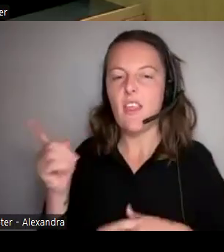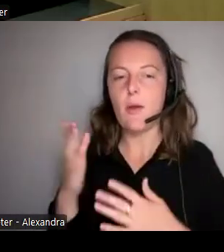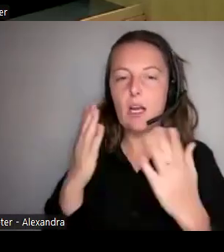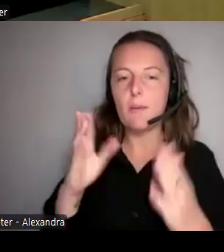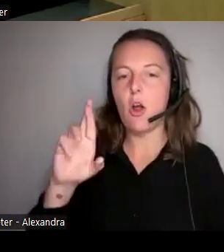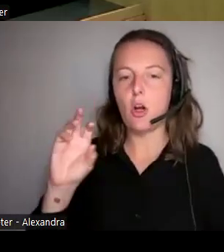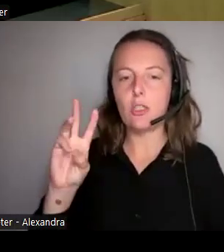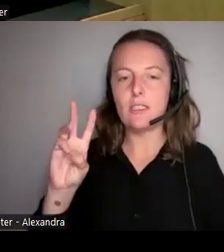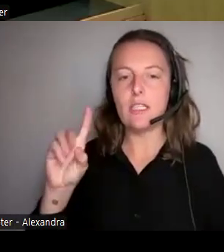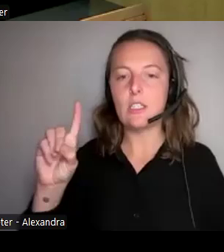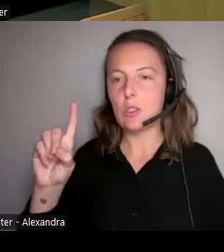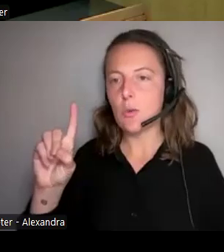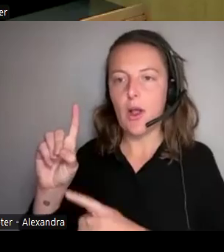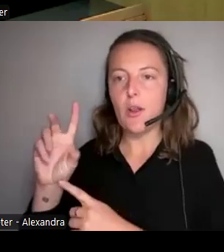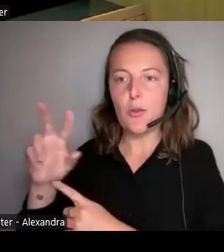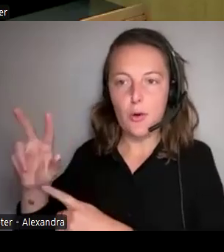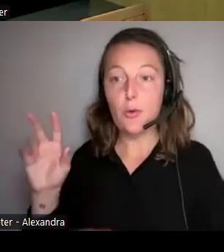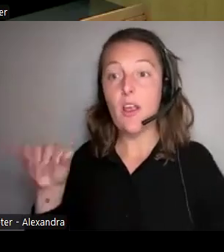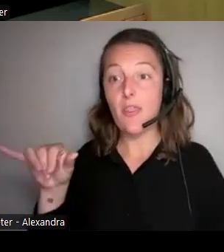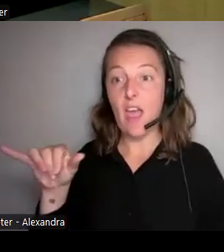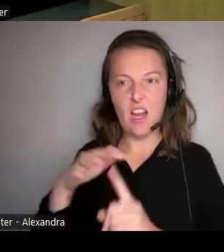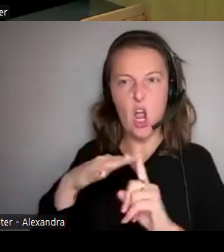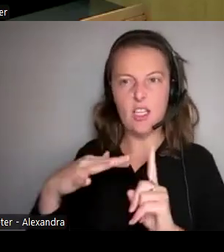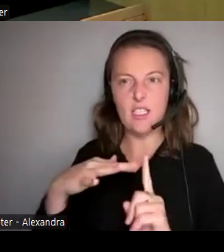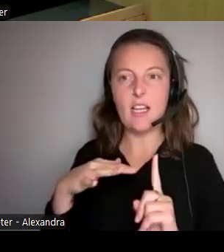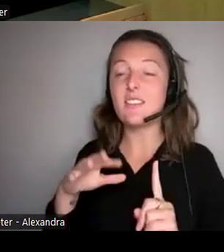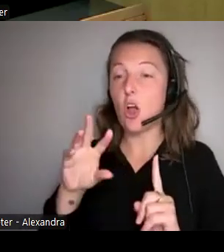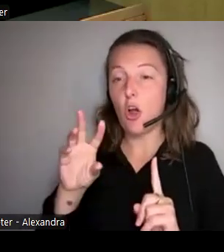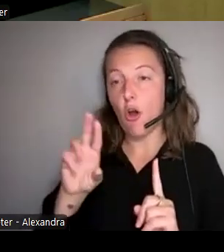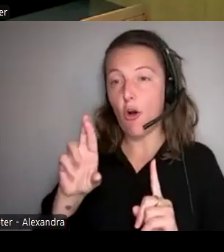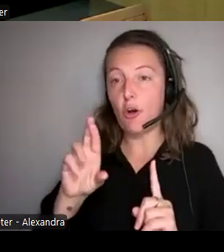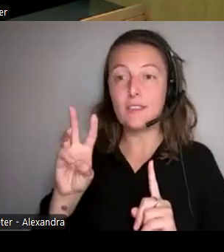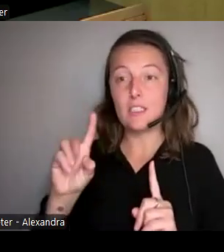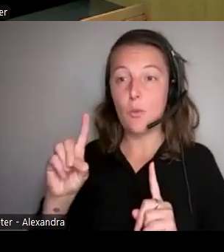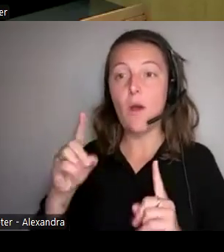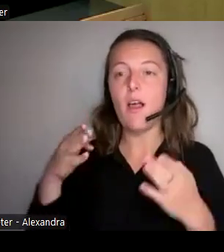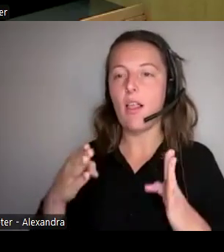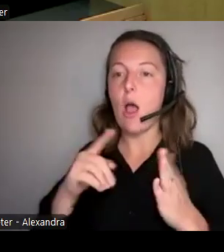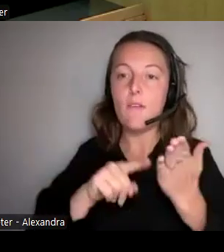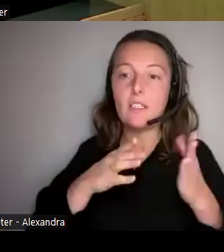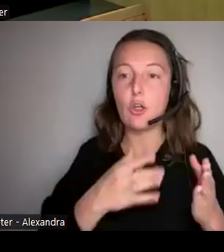but in this context, the R61 phase is to allow the investigator and the partnering organization